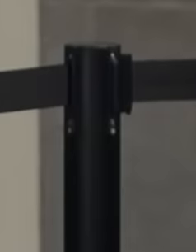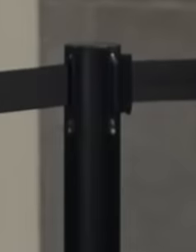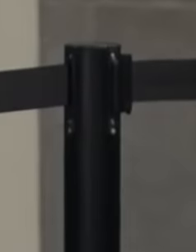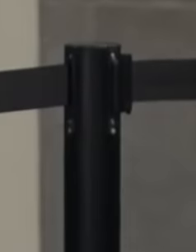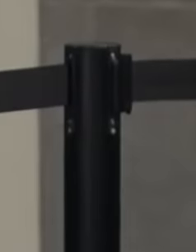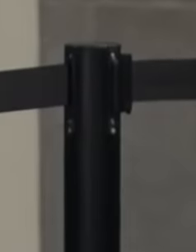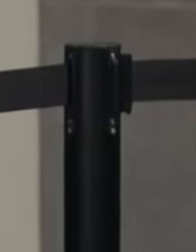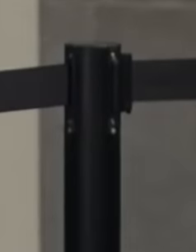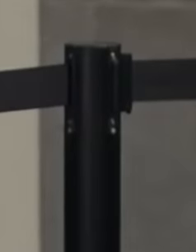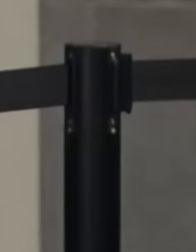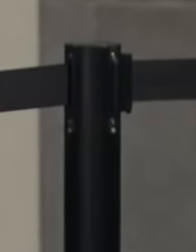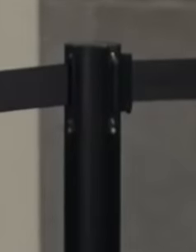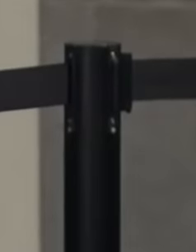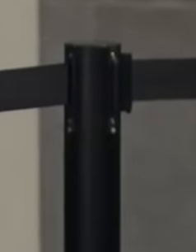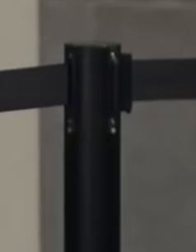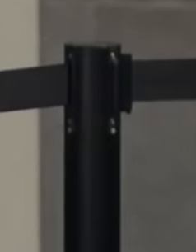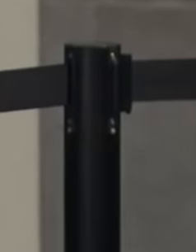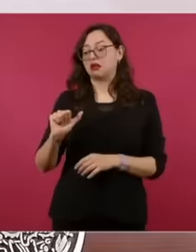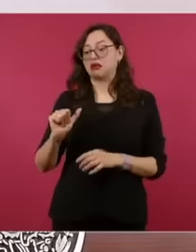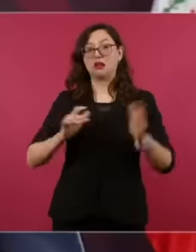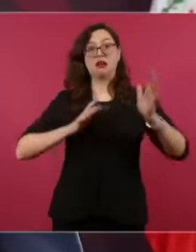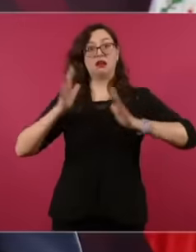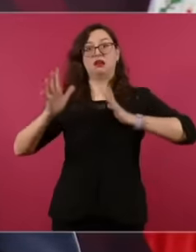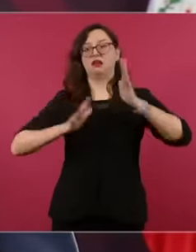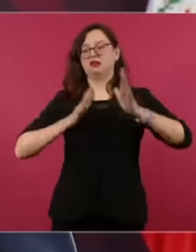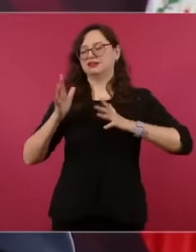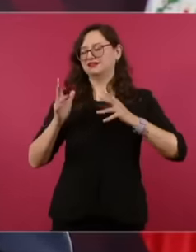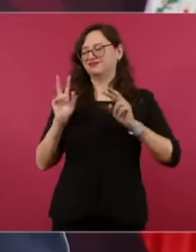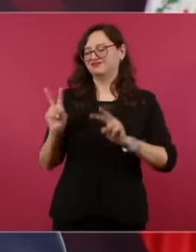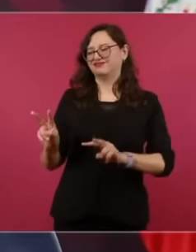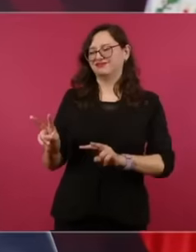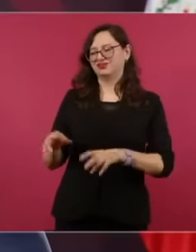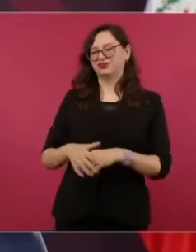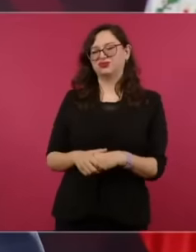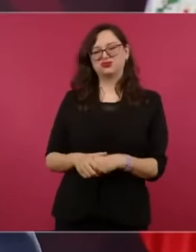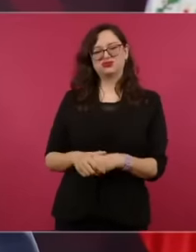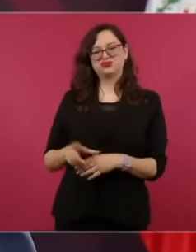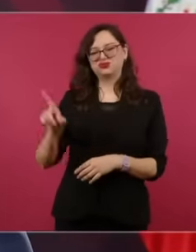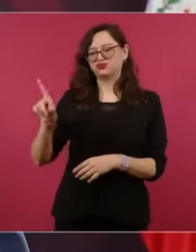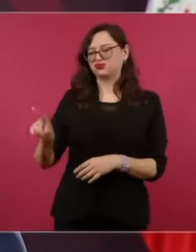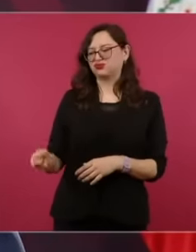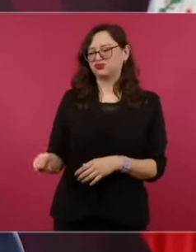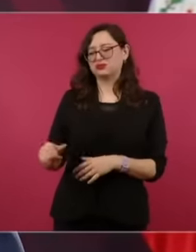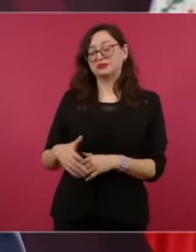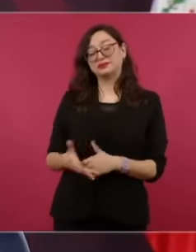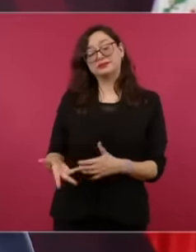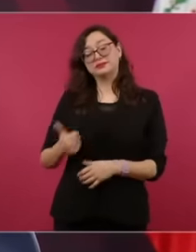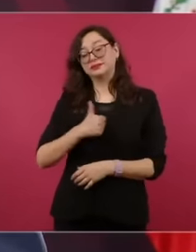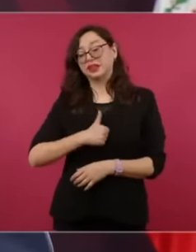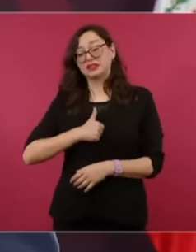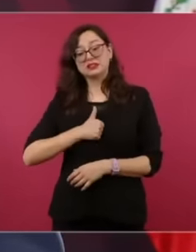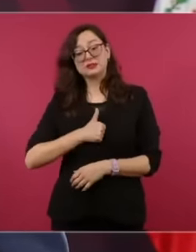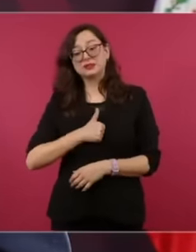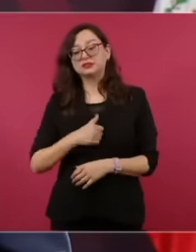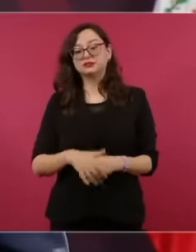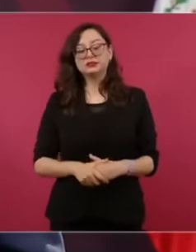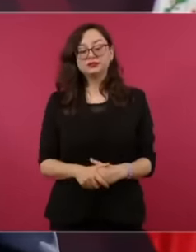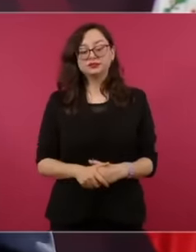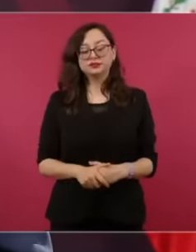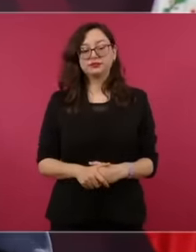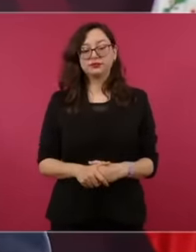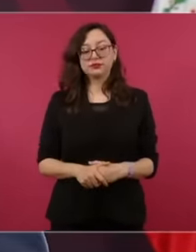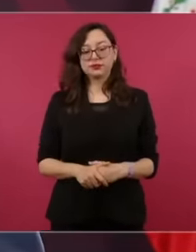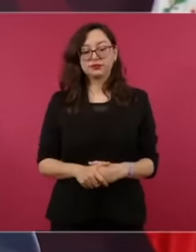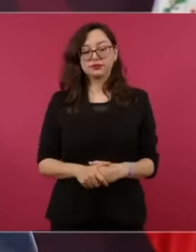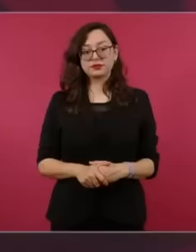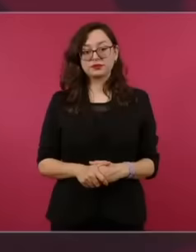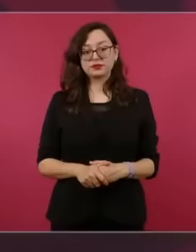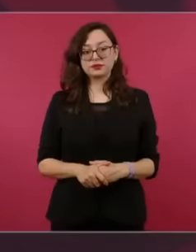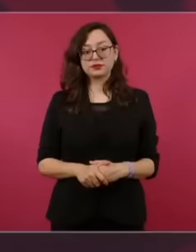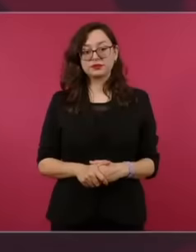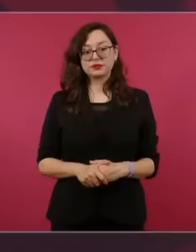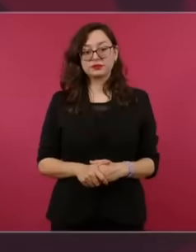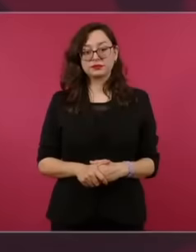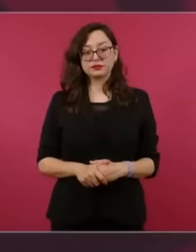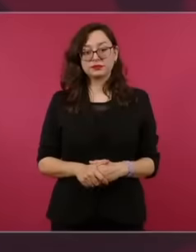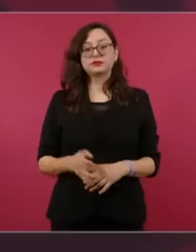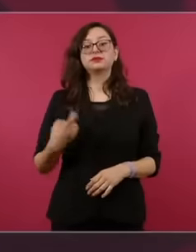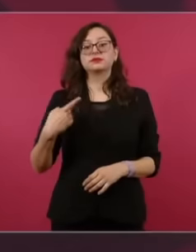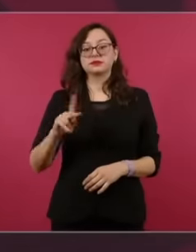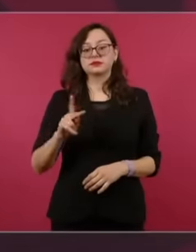sad but F here I take advantage For this, doing a recognition is not going to go